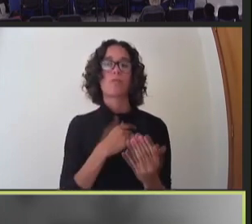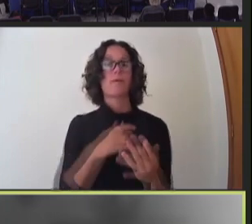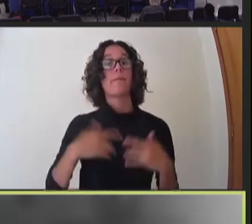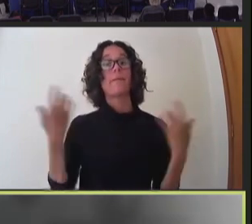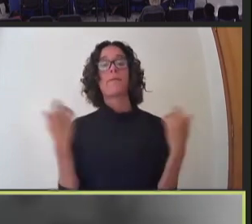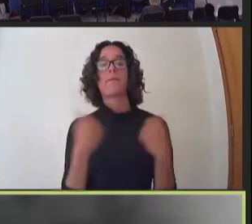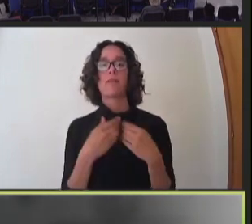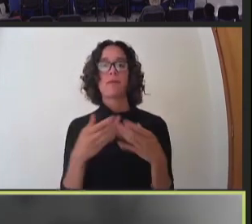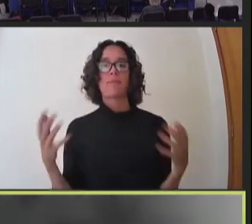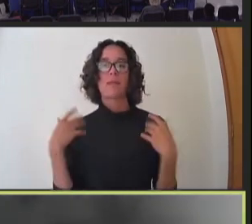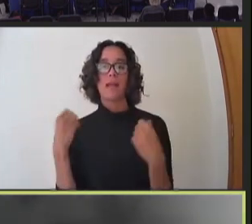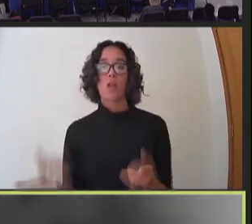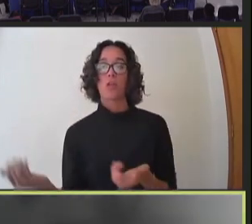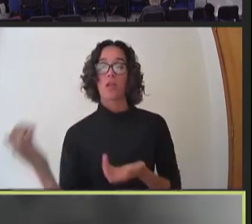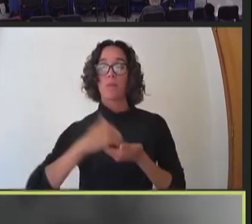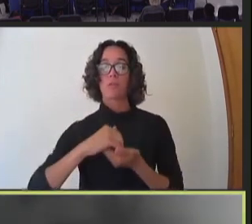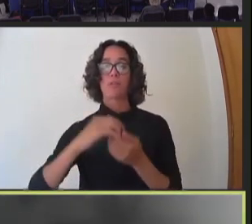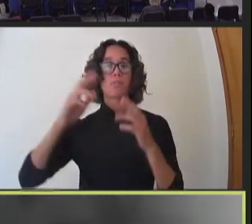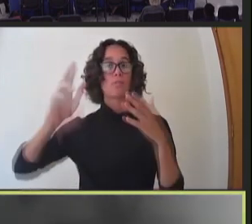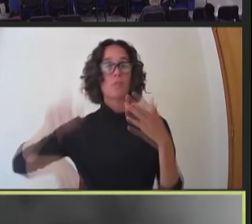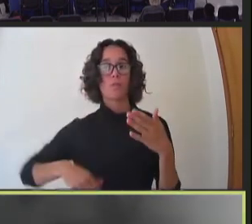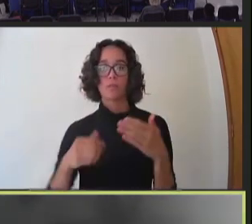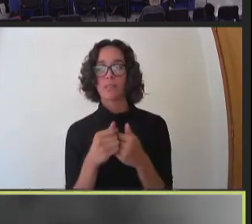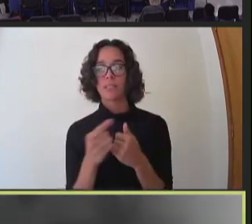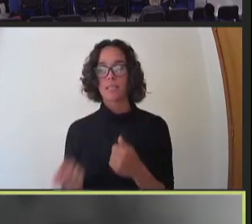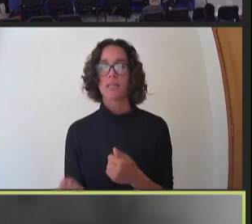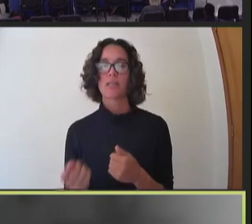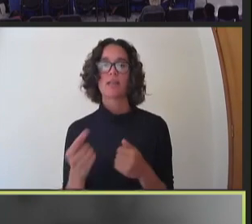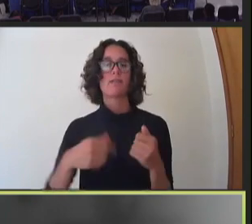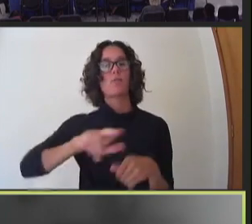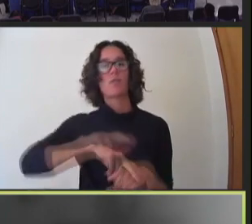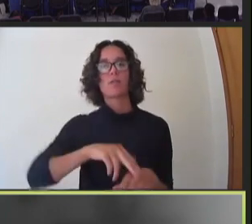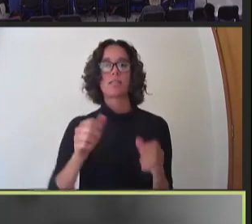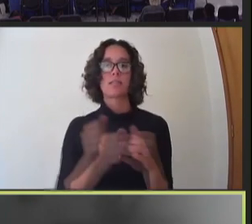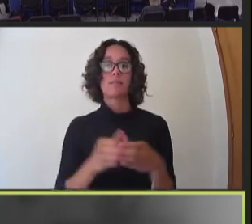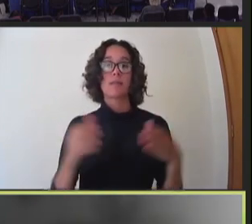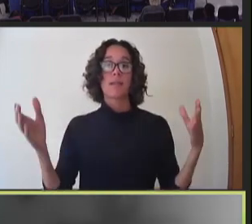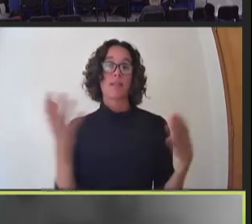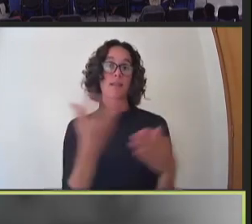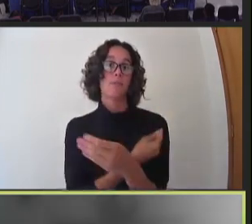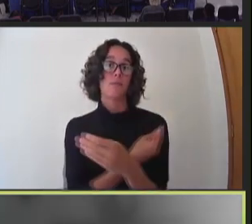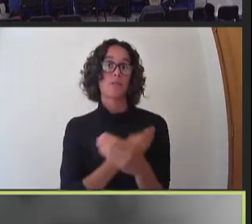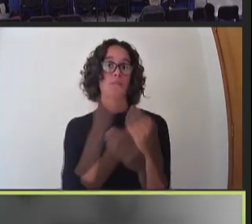has resulted in. And of course, the expanded immunization information for all end users,